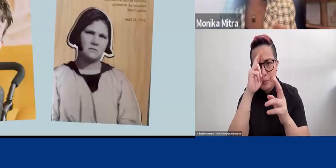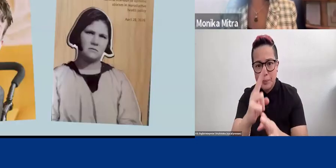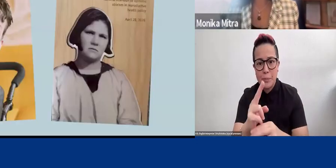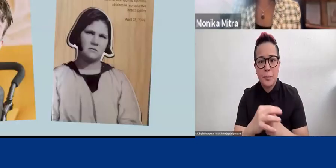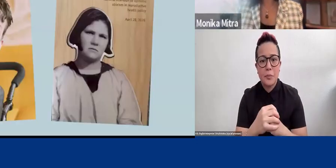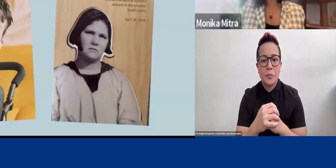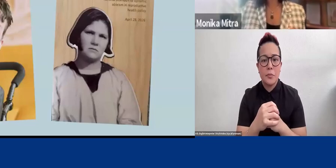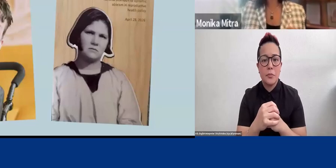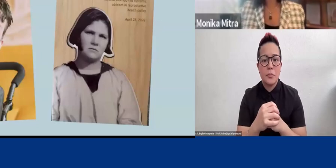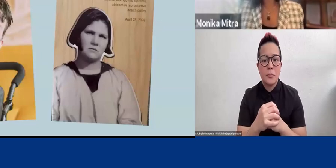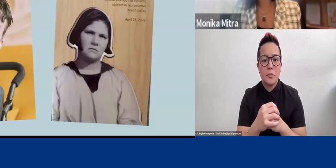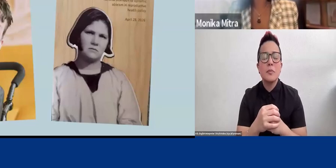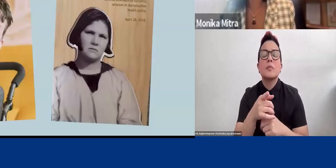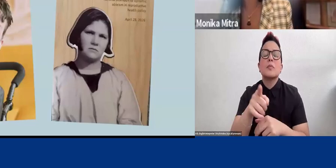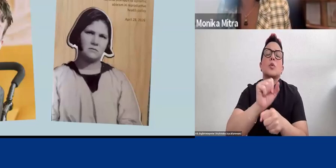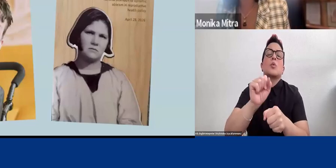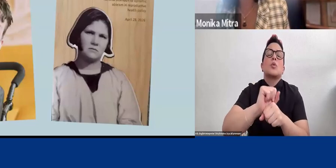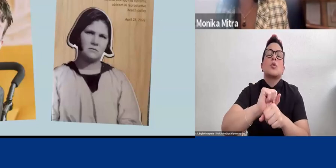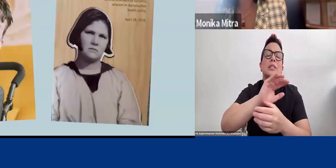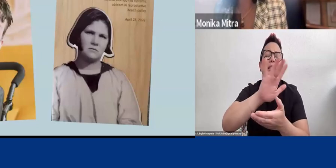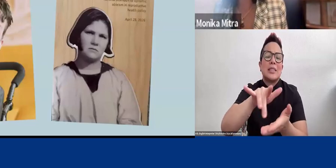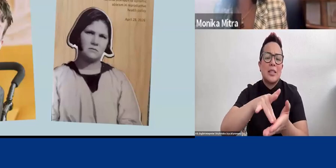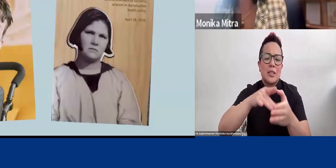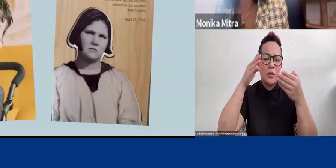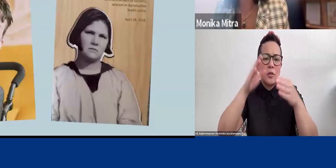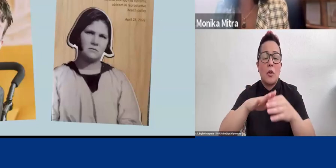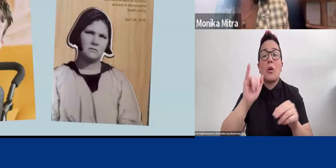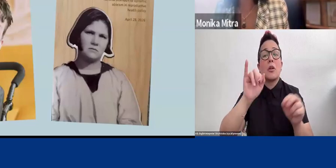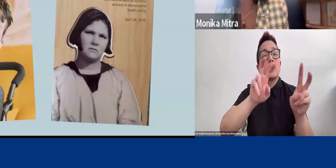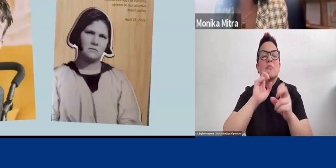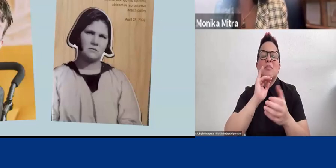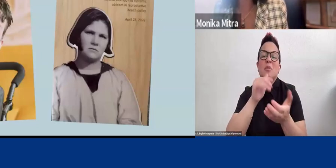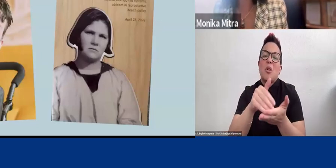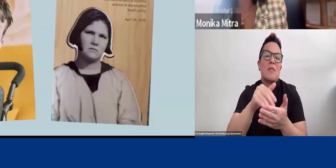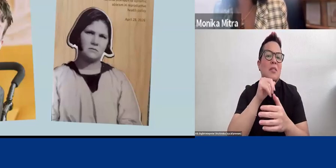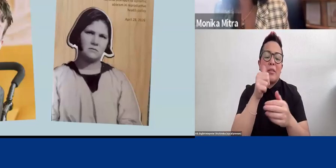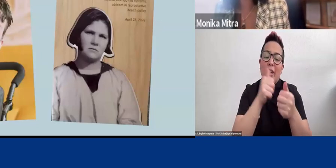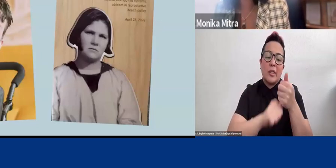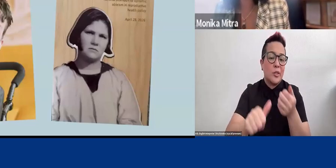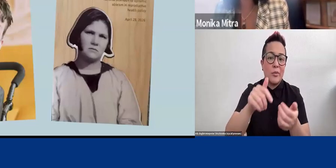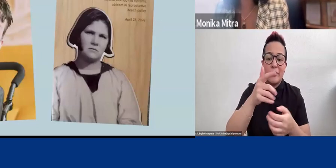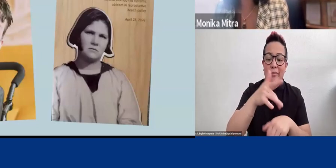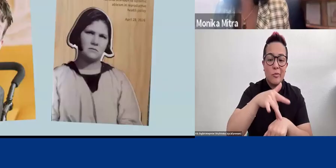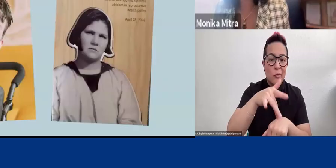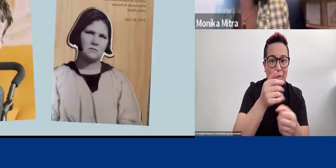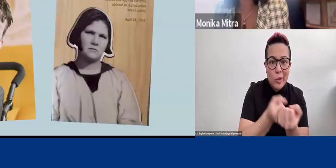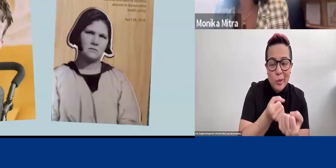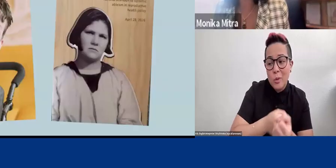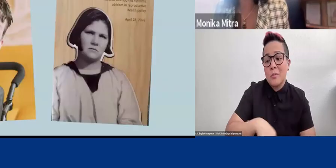centered on a subject that is often under-resourced, under-researched, and we greatly appreciate the